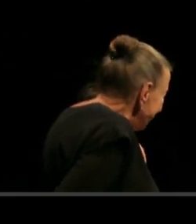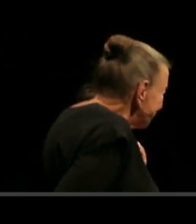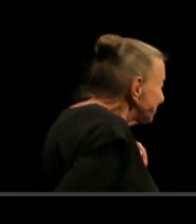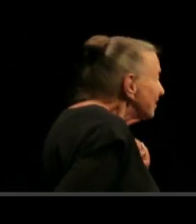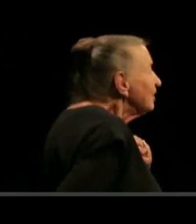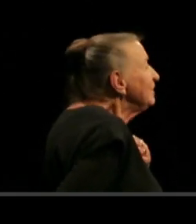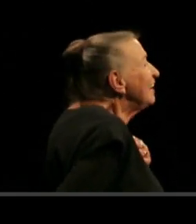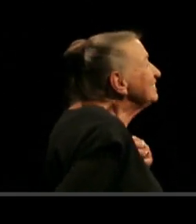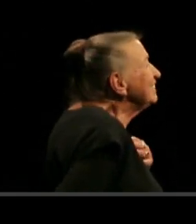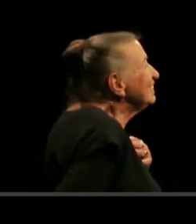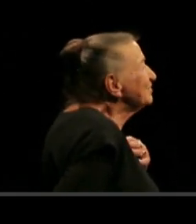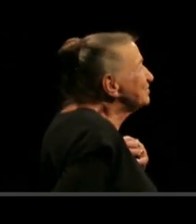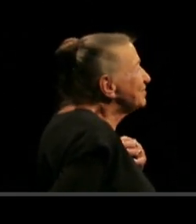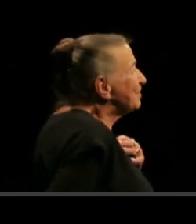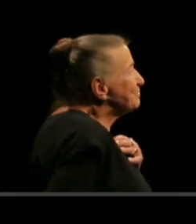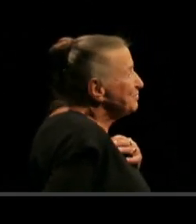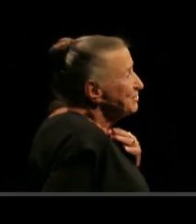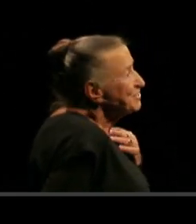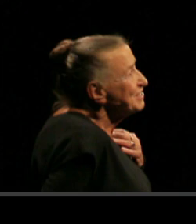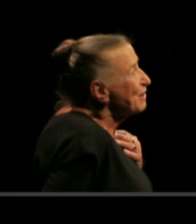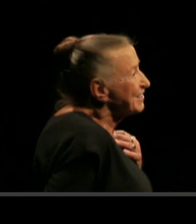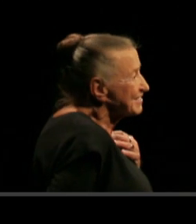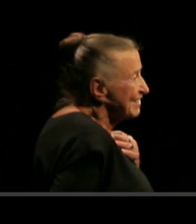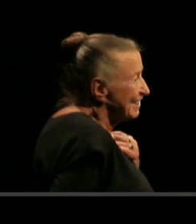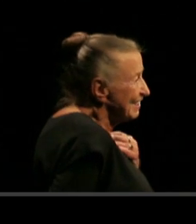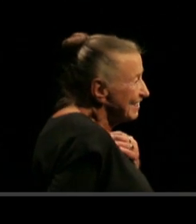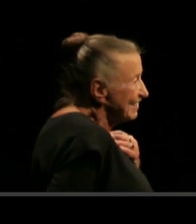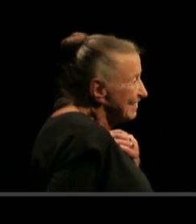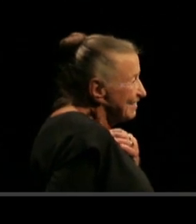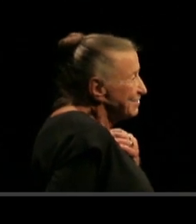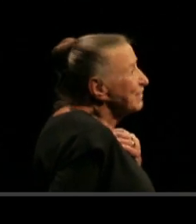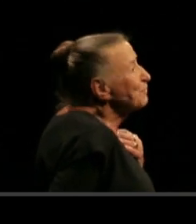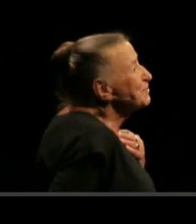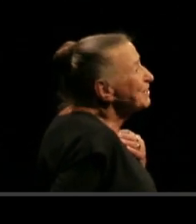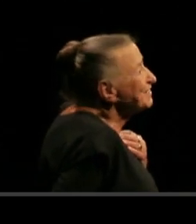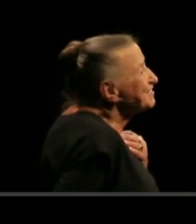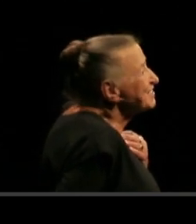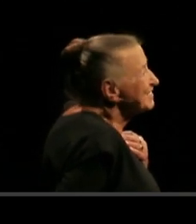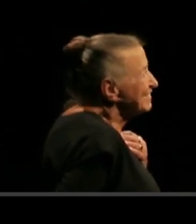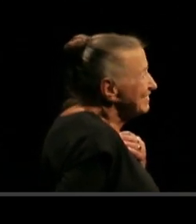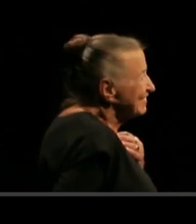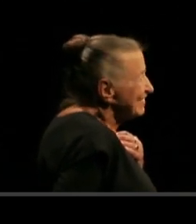and curtseyed. "Please, dear Jankiel," she implored, "I'm getting engaged.